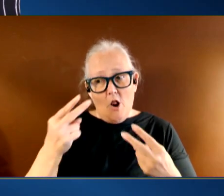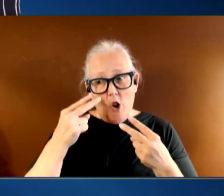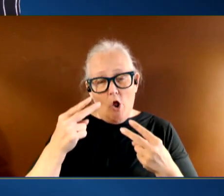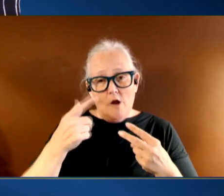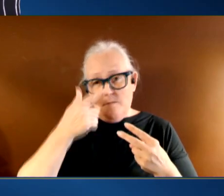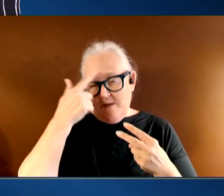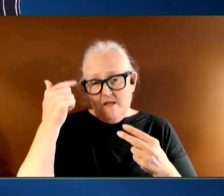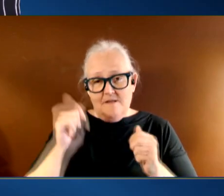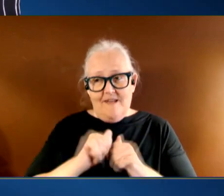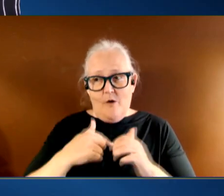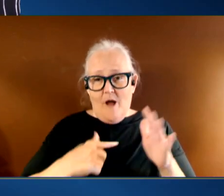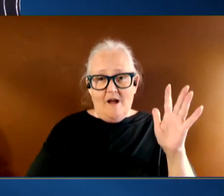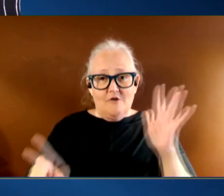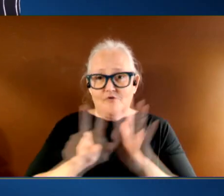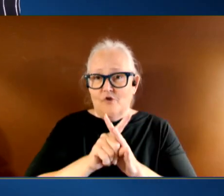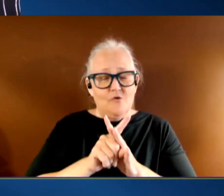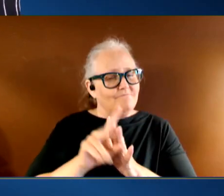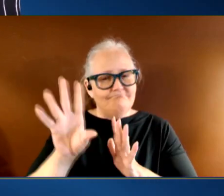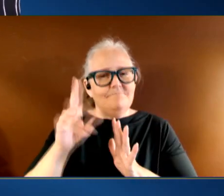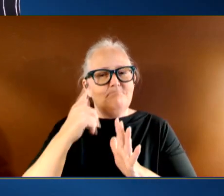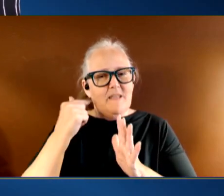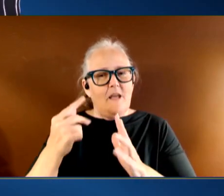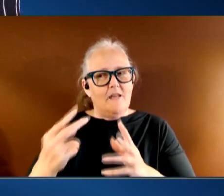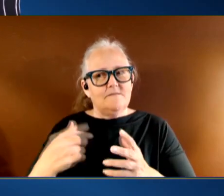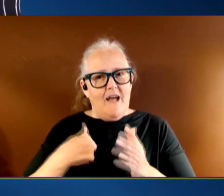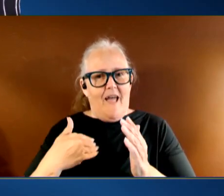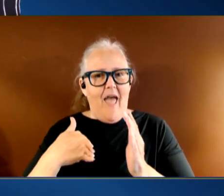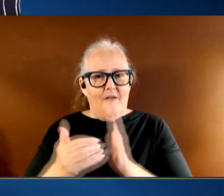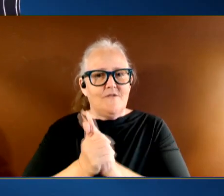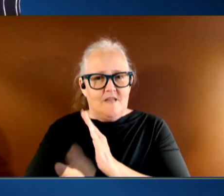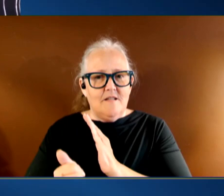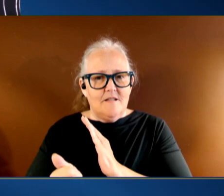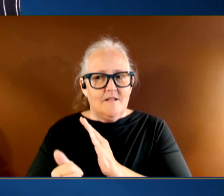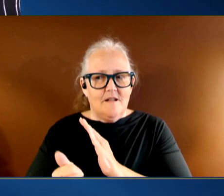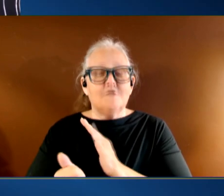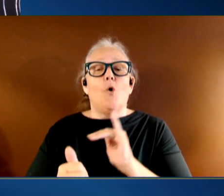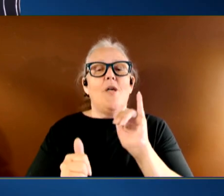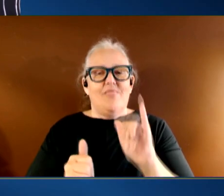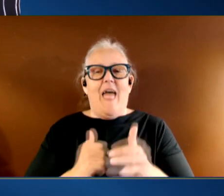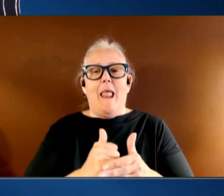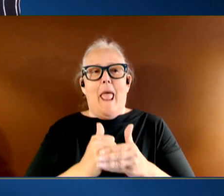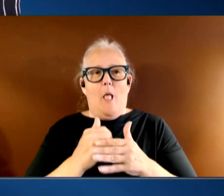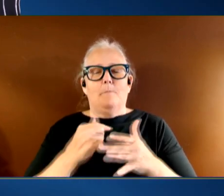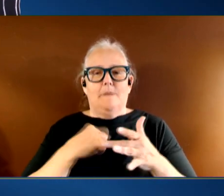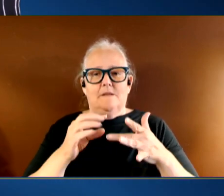but because of my talent. And that put me on a trajectory for the rest of my life. I was like,